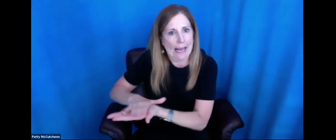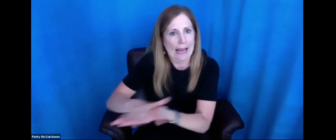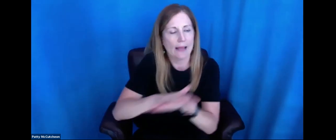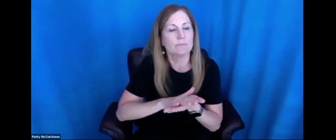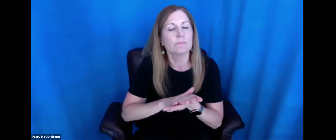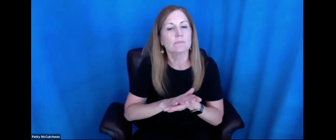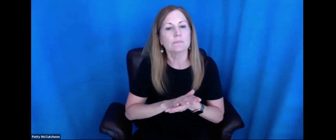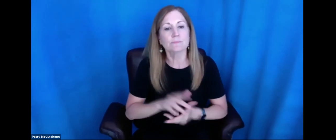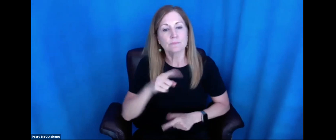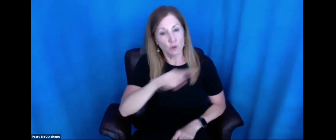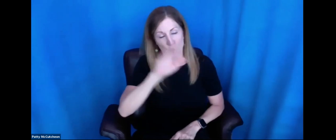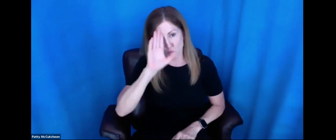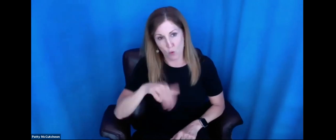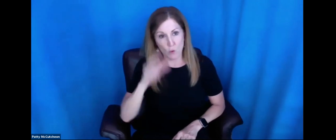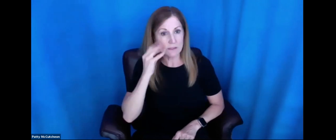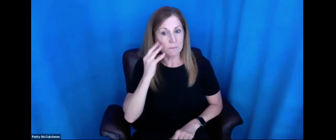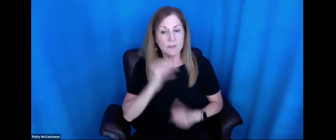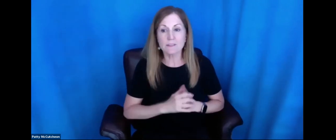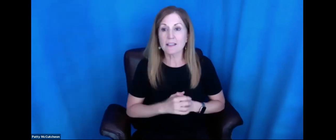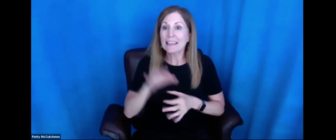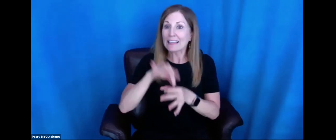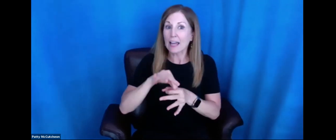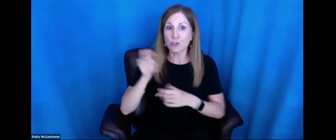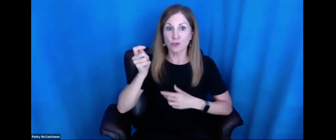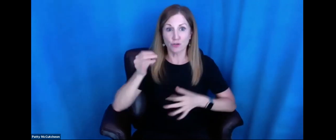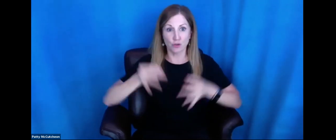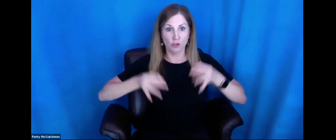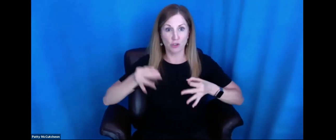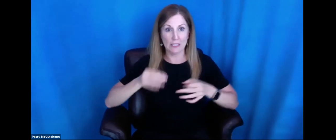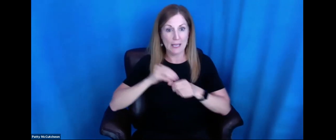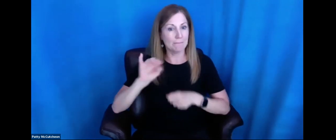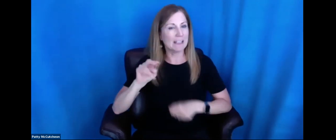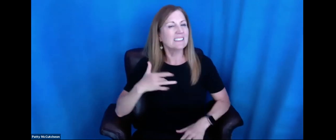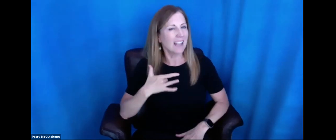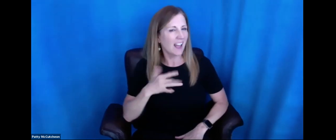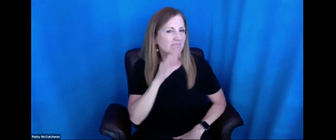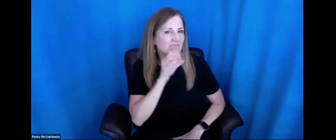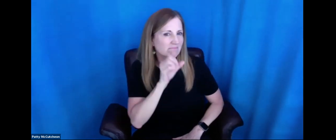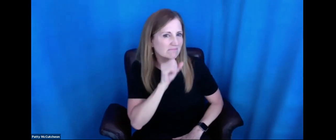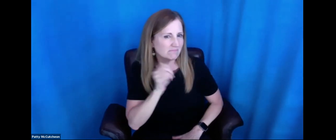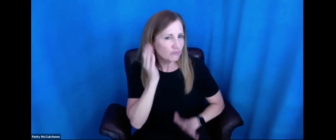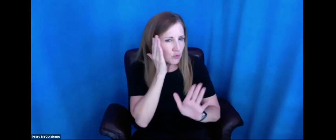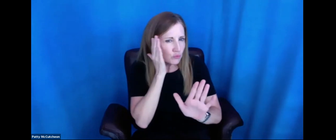that election judges in Minnesota tend to be older, a good bit older, and that's great. They did a great job.